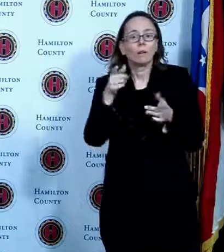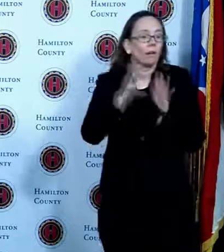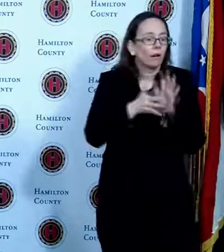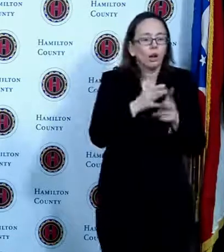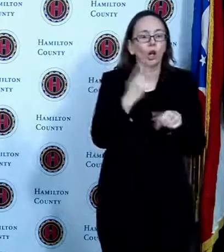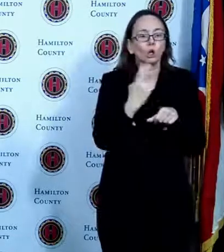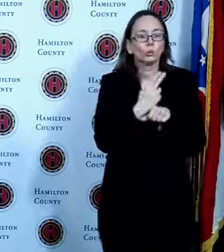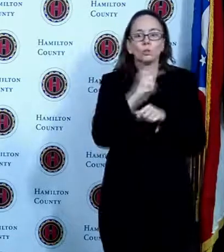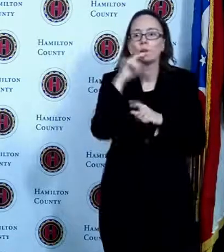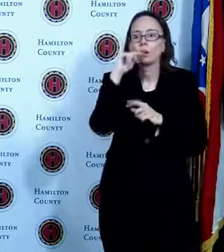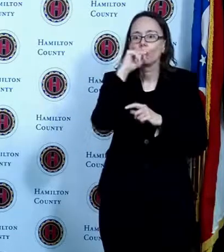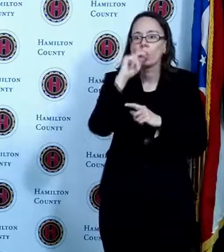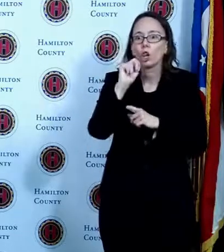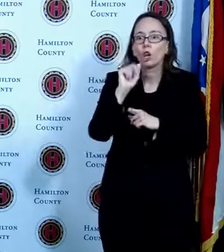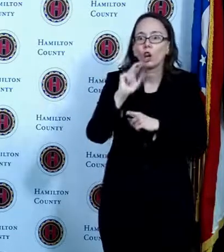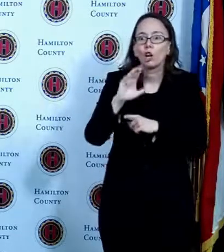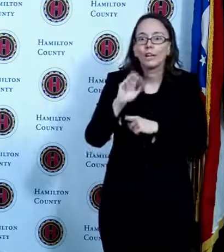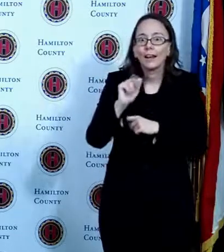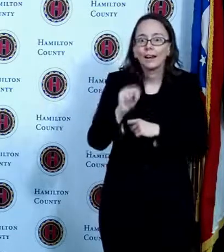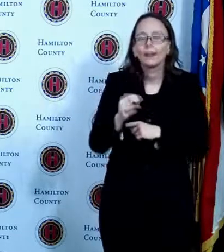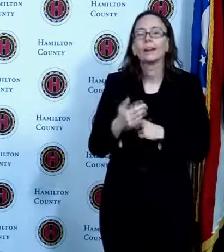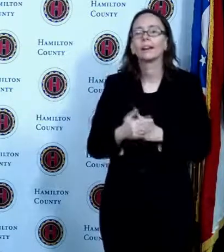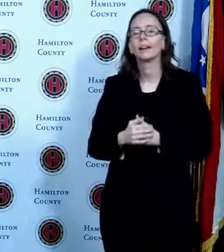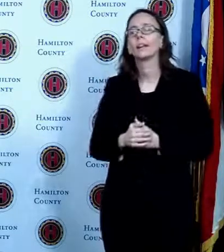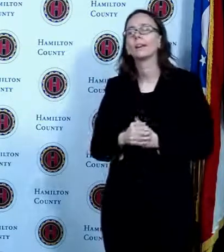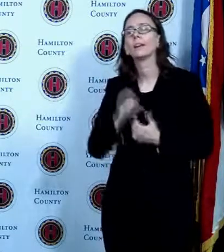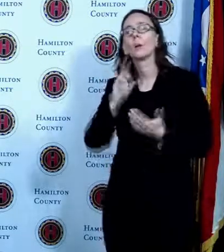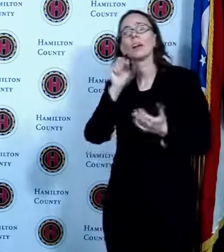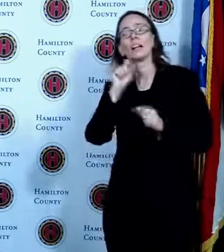fentanyl all right Bridget I believe we are ready for